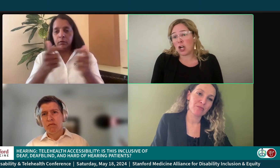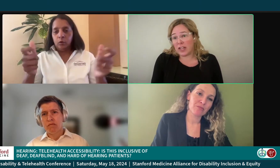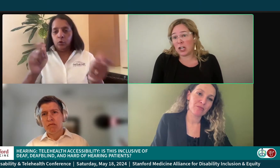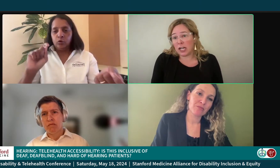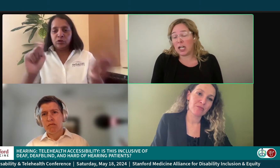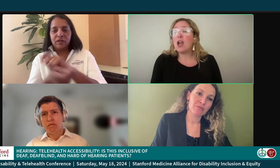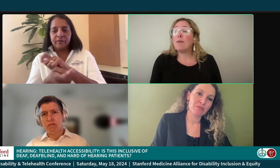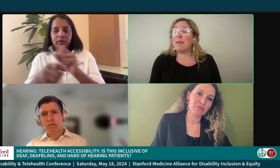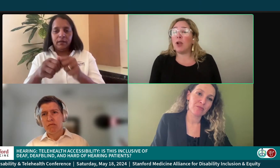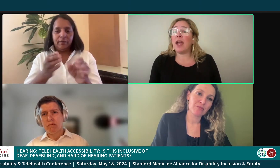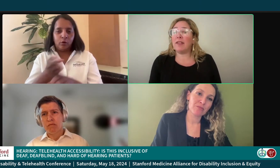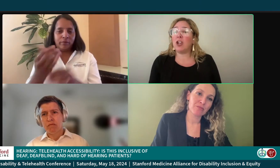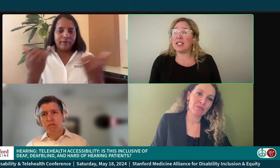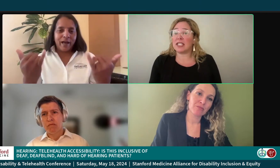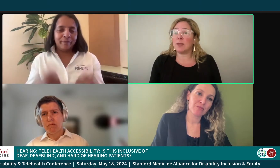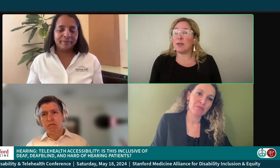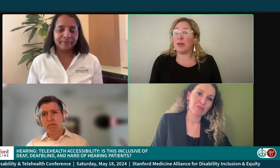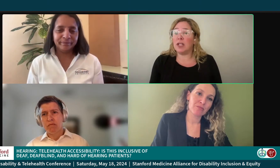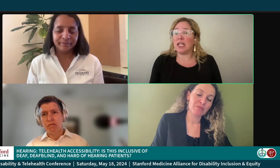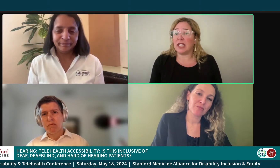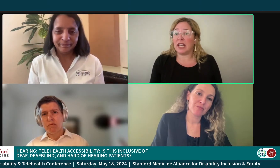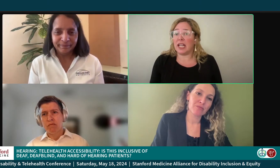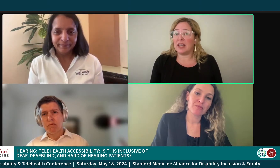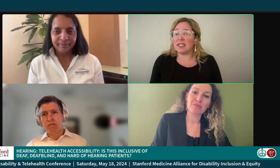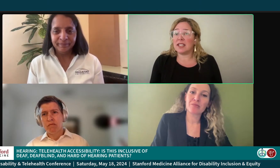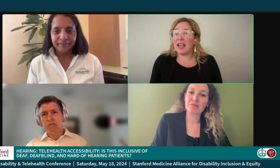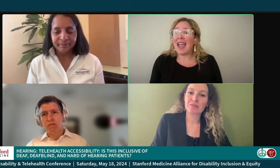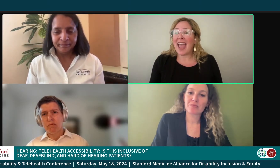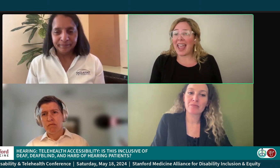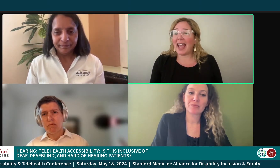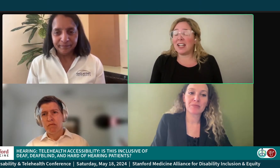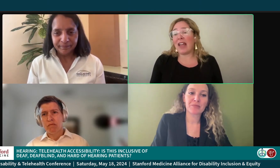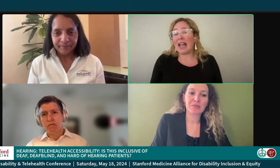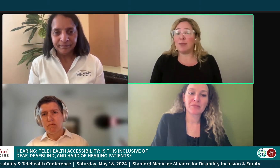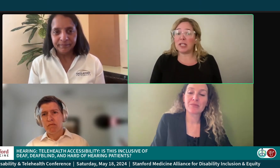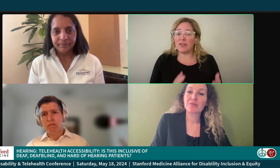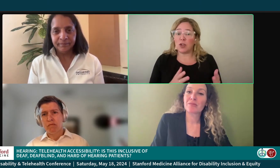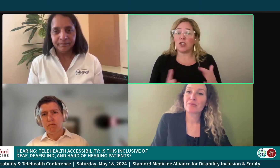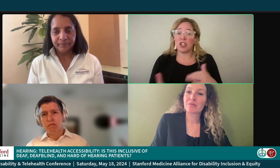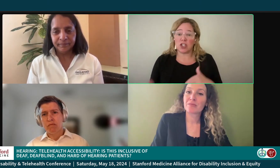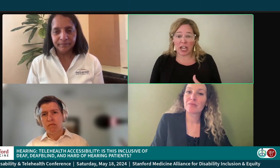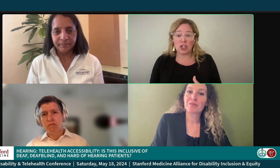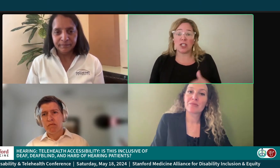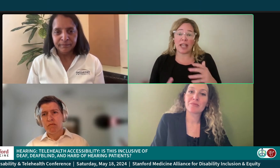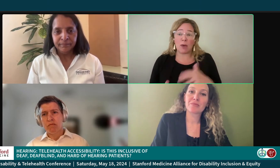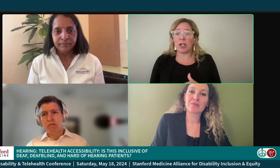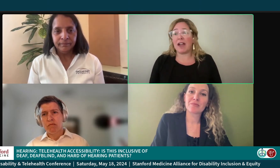of Hearing people and their accessibility needs. And I believe those are the changes that we're